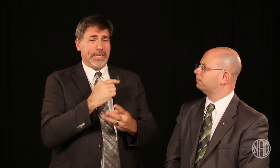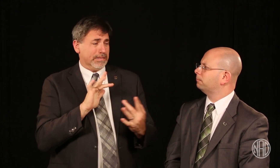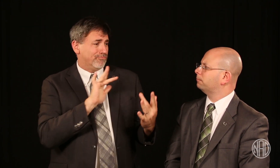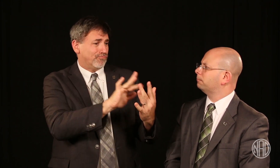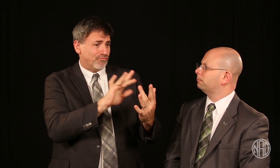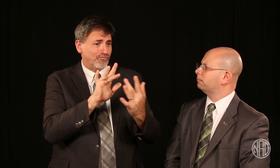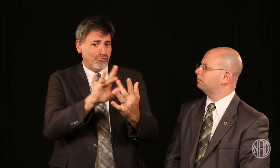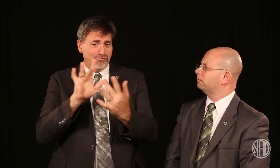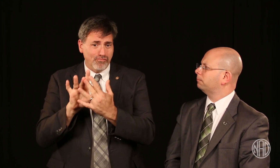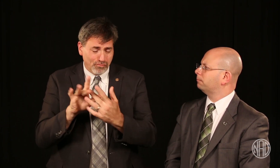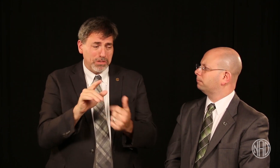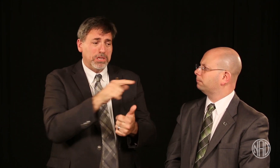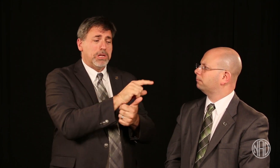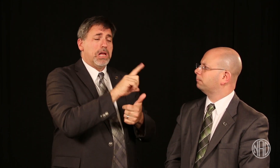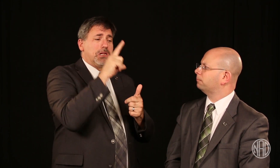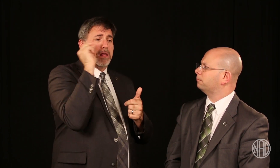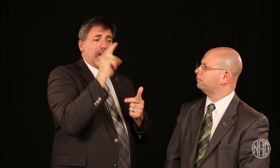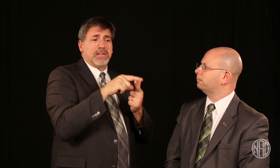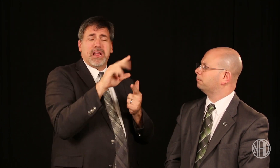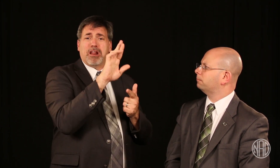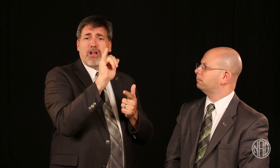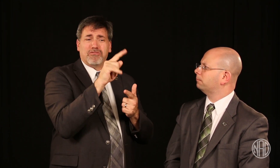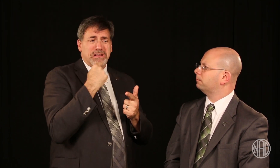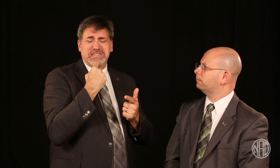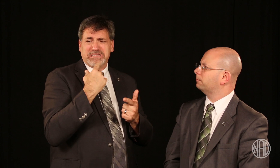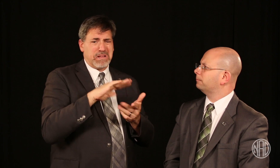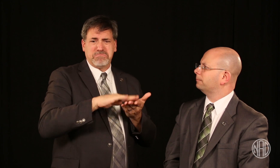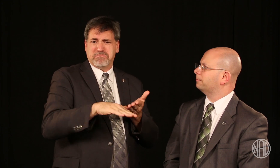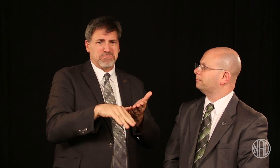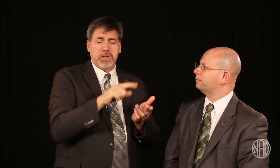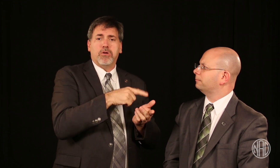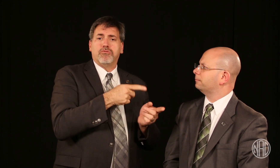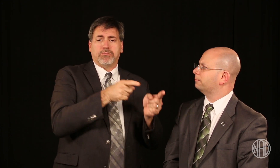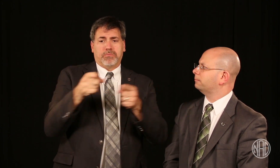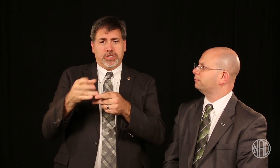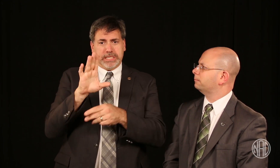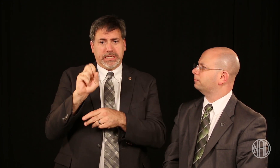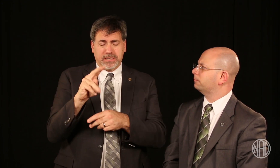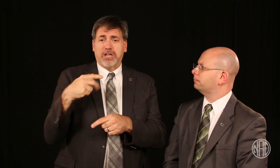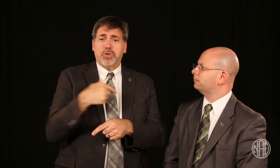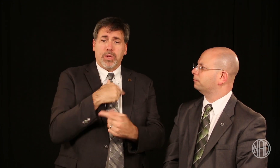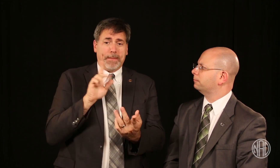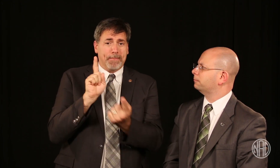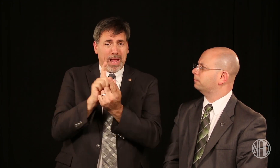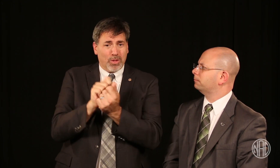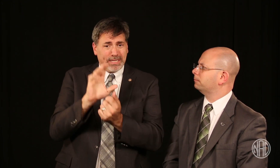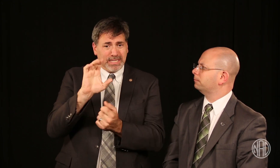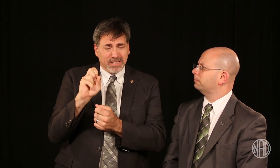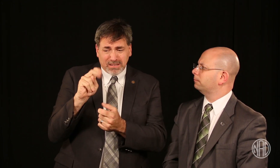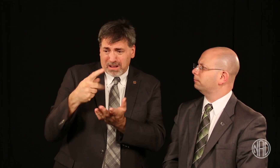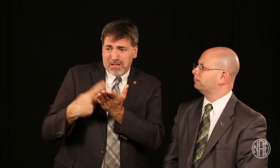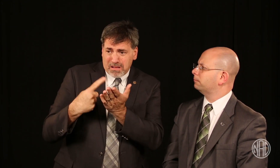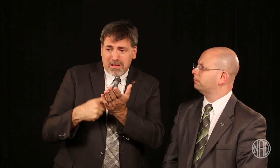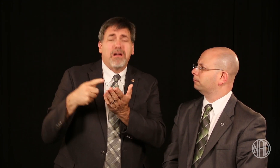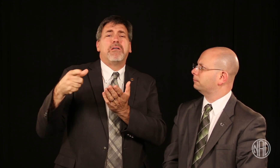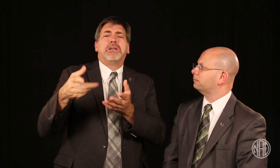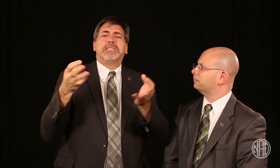The NAD contacted all three entities. Gallaudet (BLI) and NTID both declined in working with the NAD on this but referred the NAD to CSUN. The NAD met with key leaders at CSUN